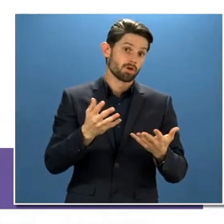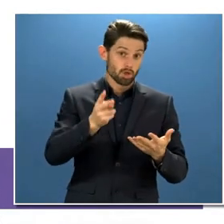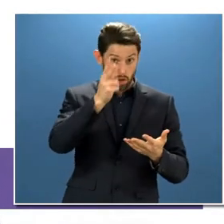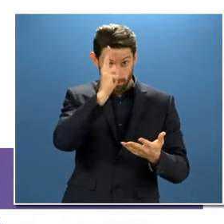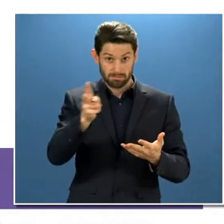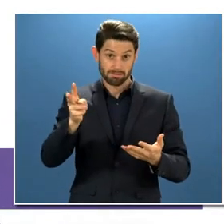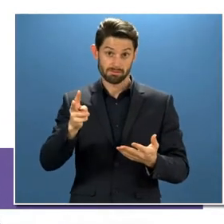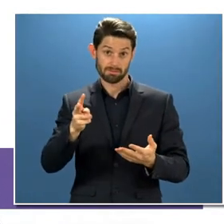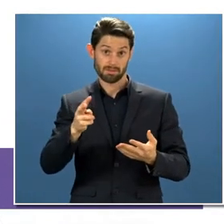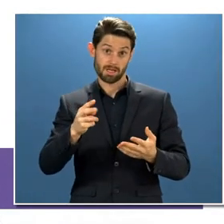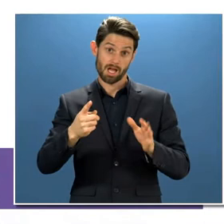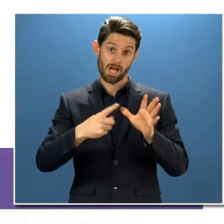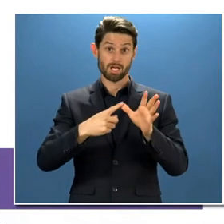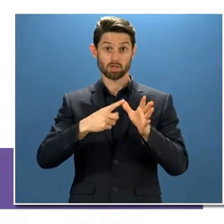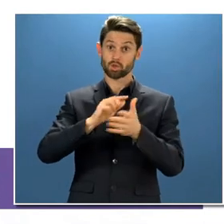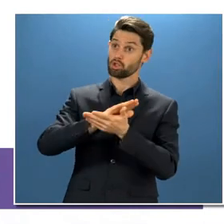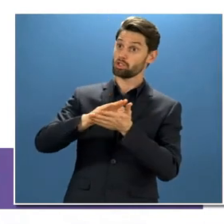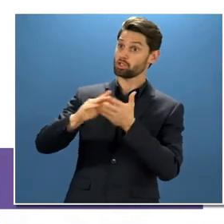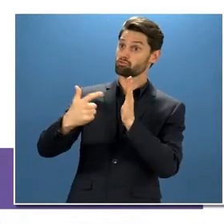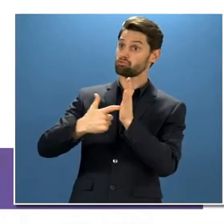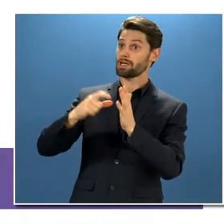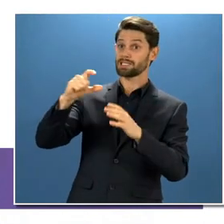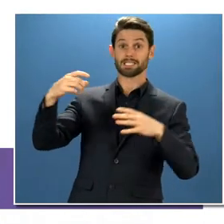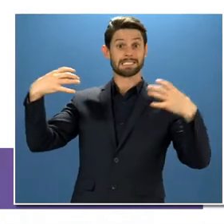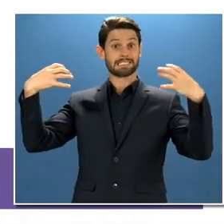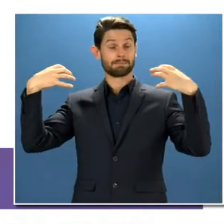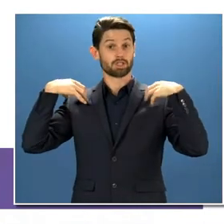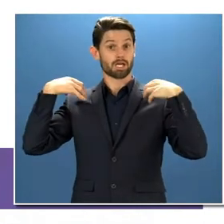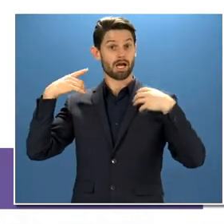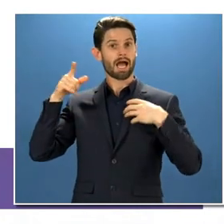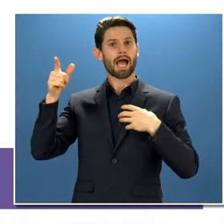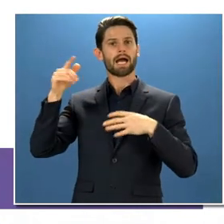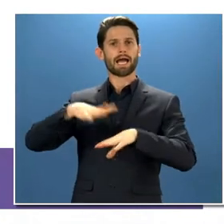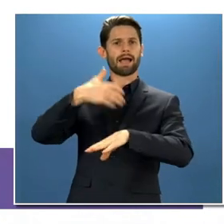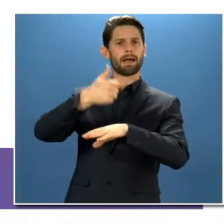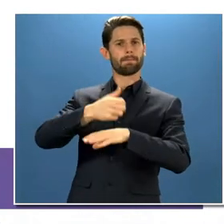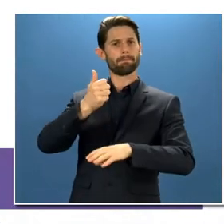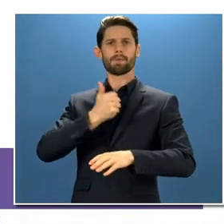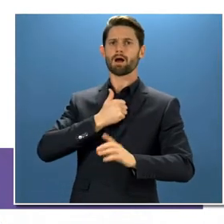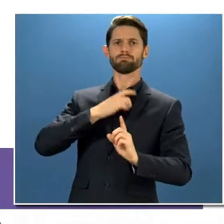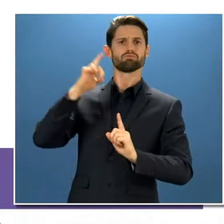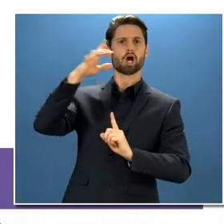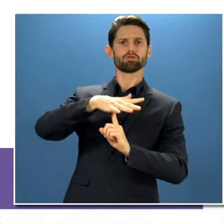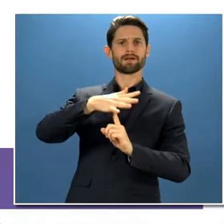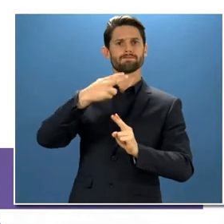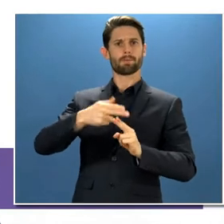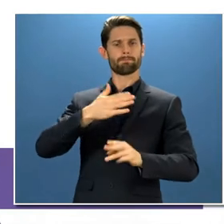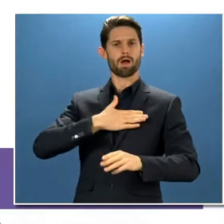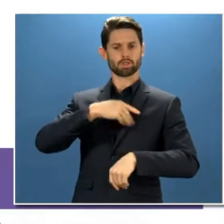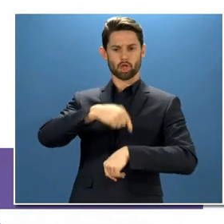Human Rights Commission will have a series of priorities during their term. And I was appointed for 5 years.